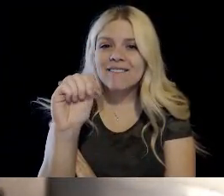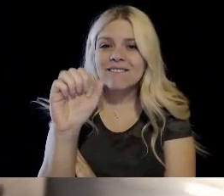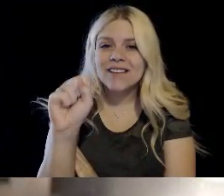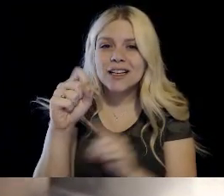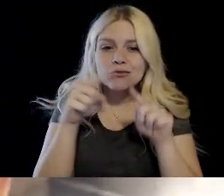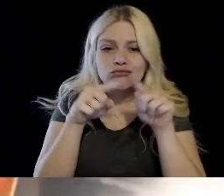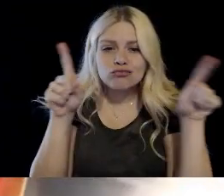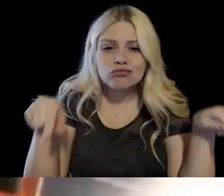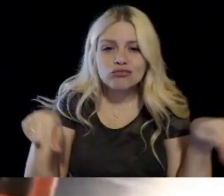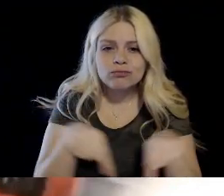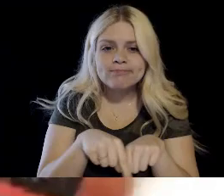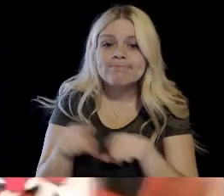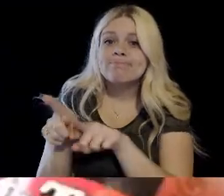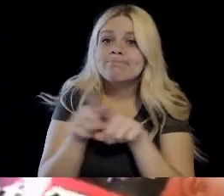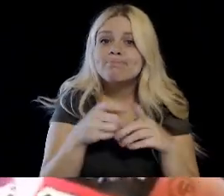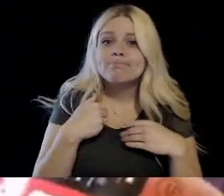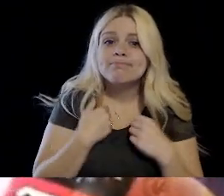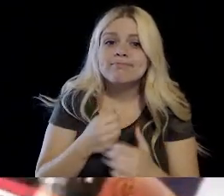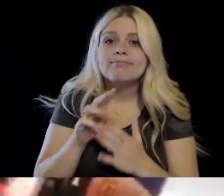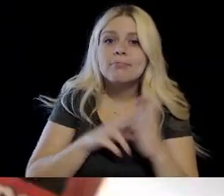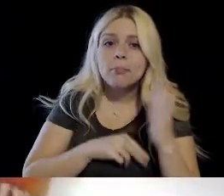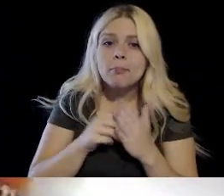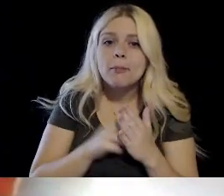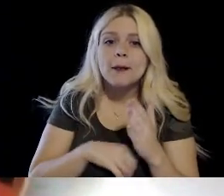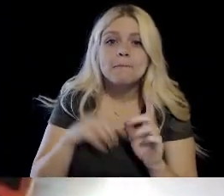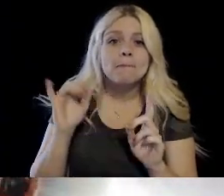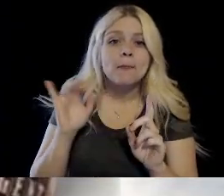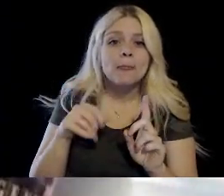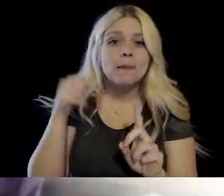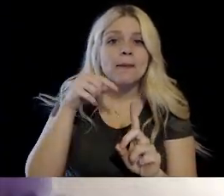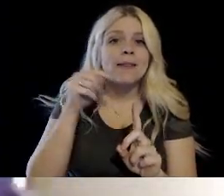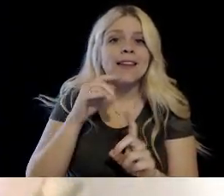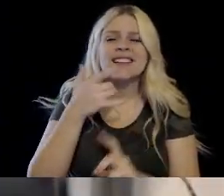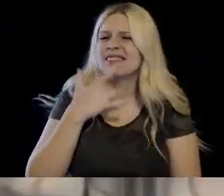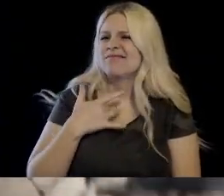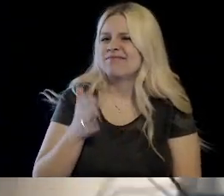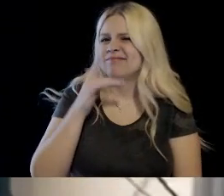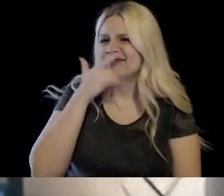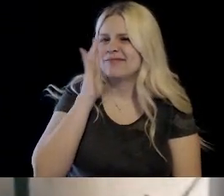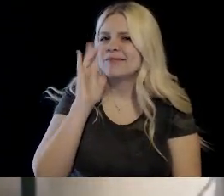our poster paint - this is what kids use when they do finger painting. So, if you're at